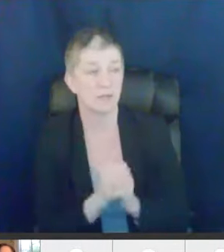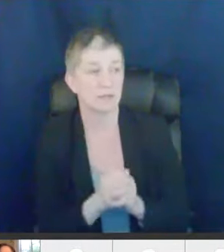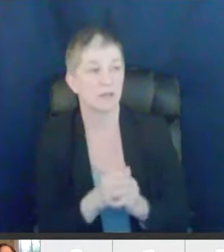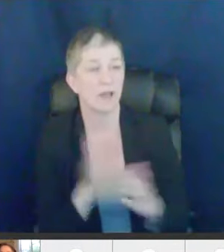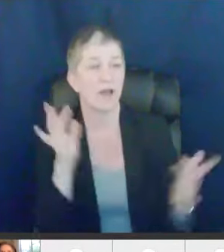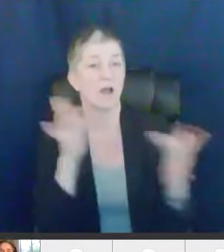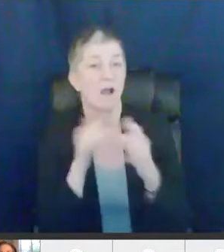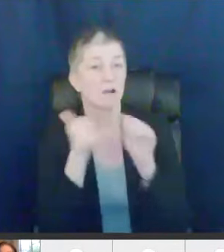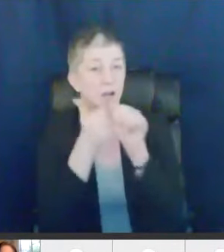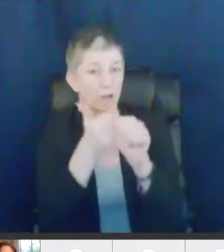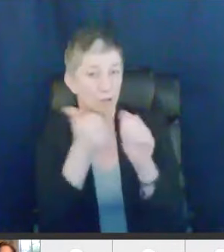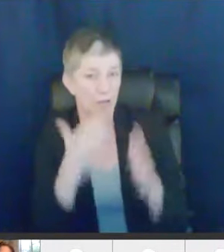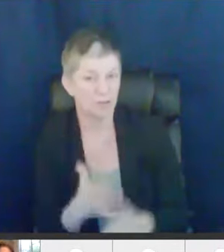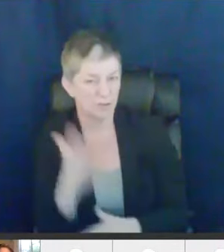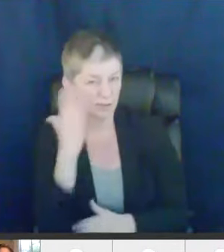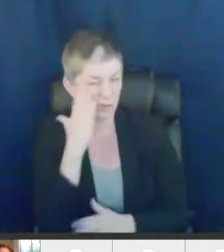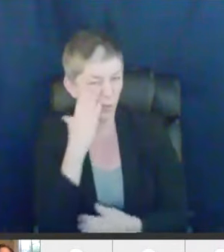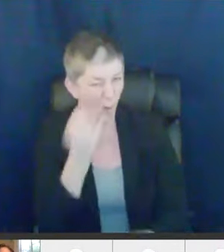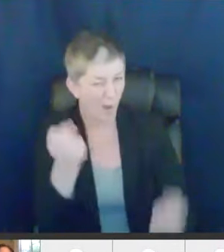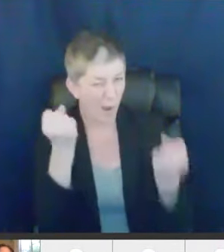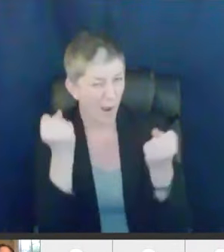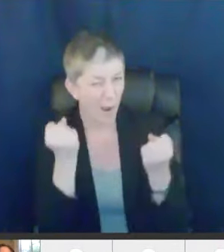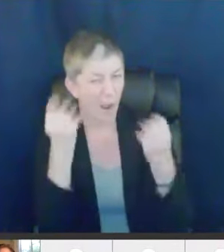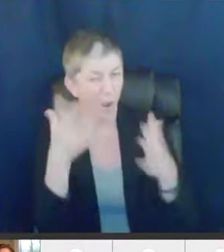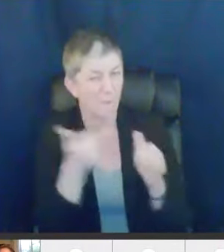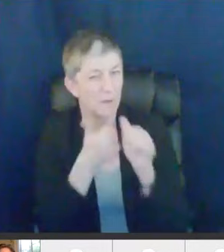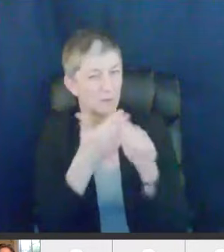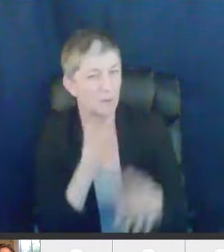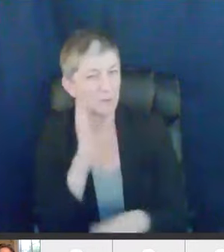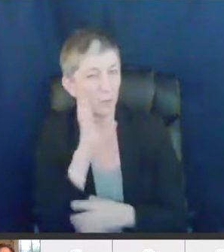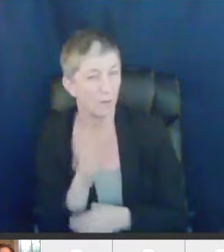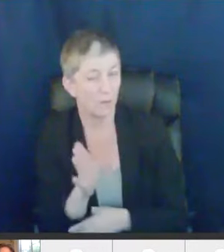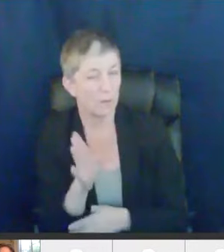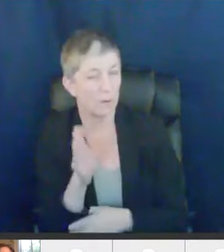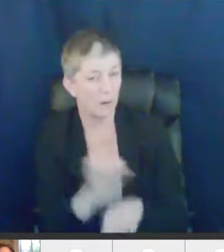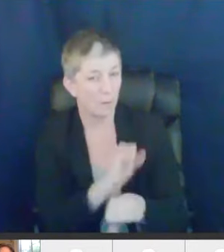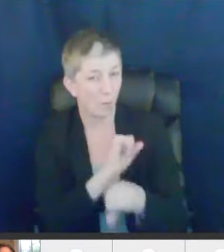you know how many tracers will be employed by the agencies that you are